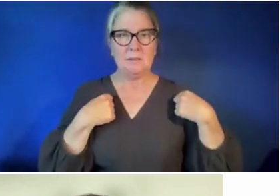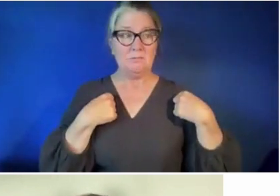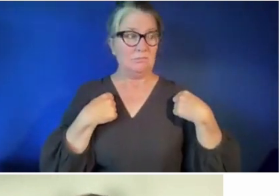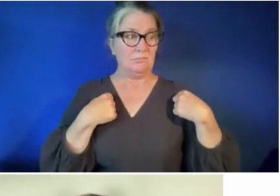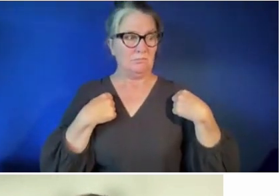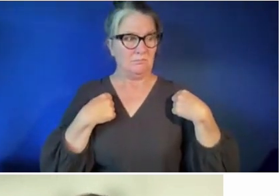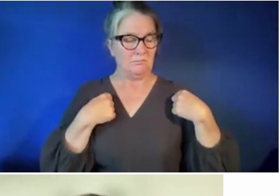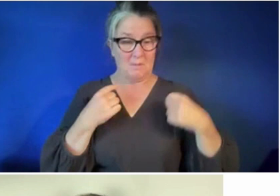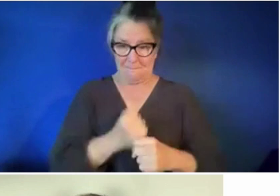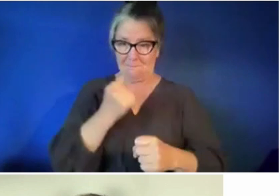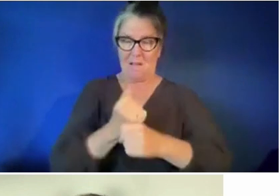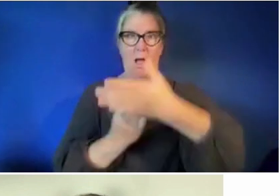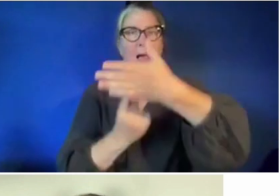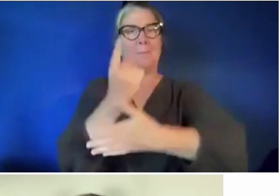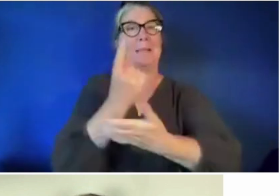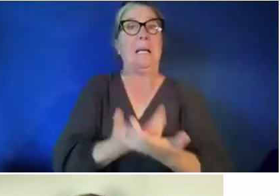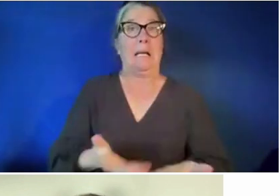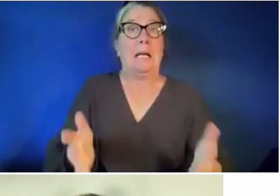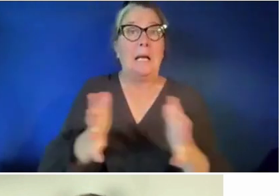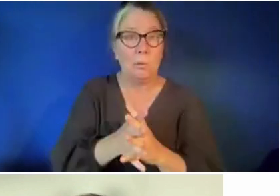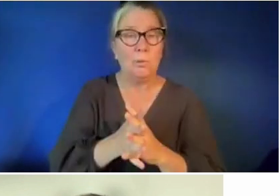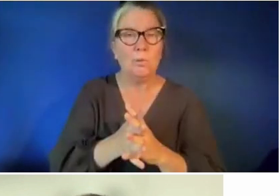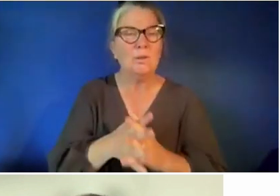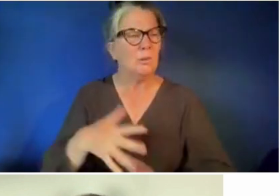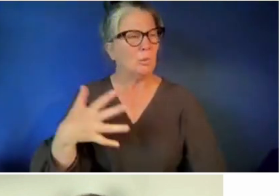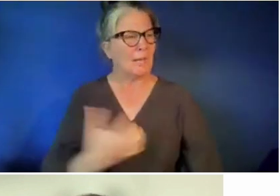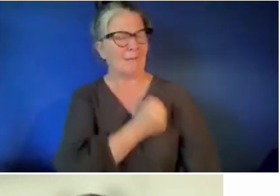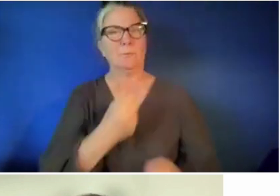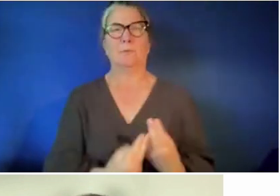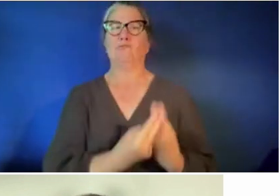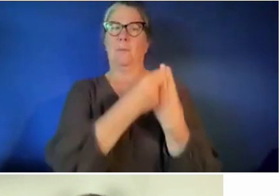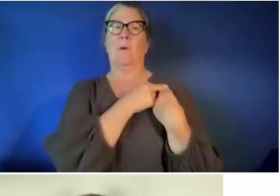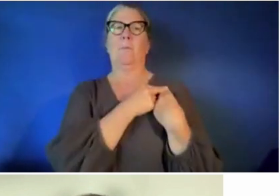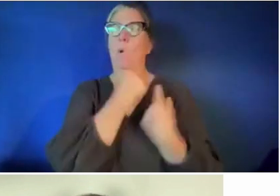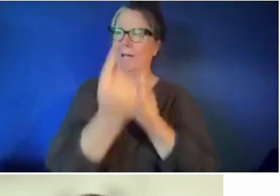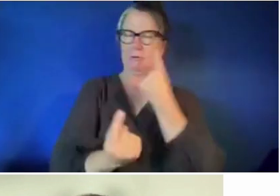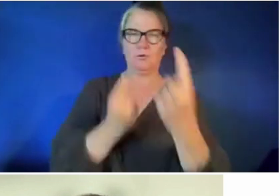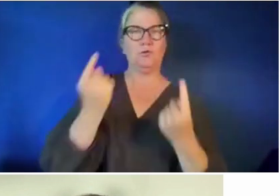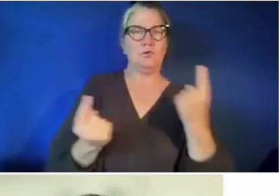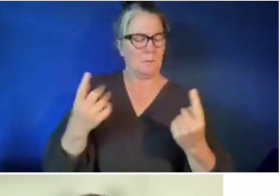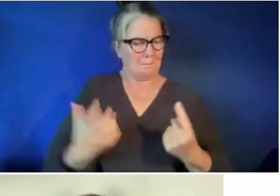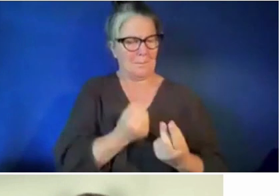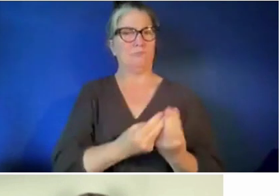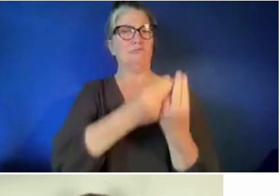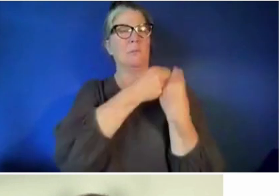in exploring and applying the behaviors that we have. So I'll give those as a couple of examples